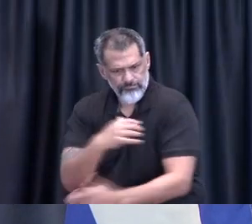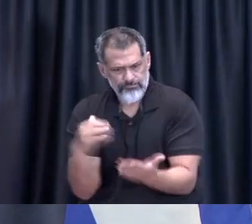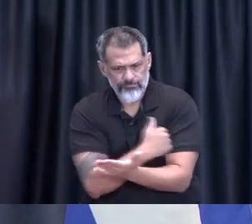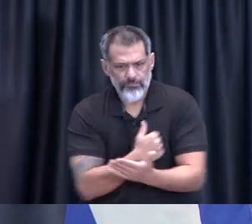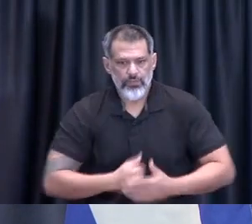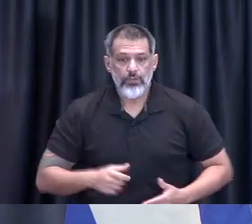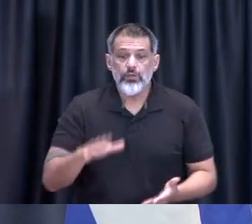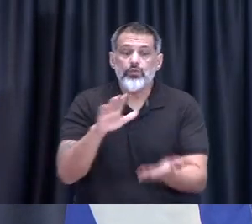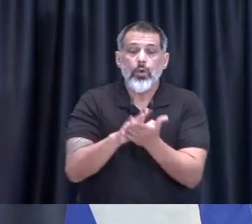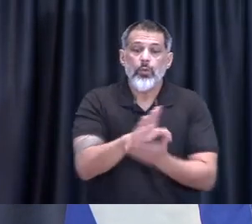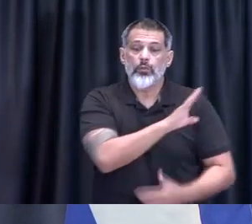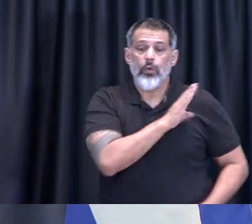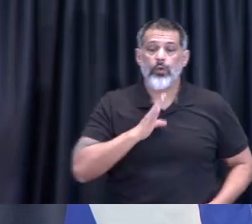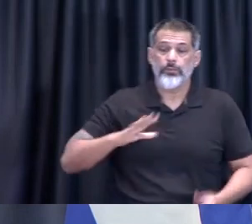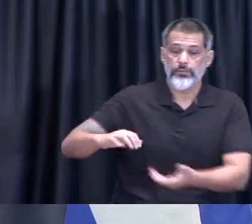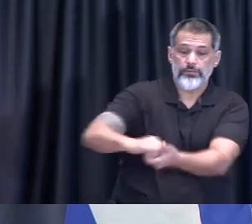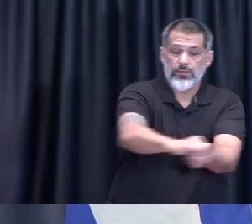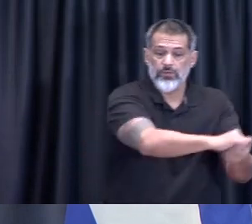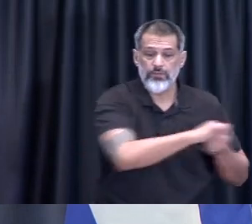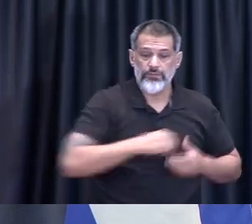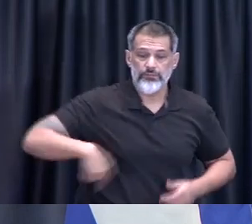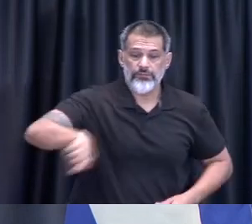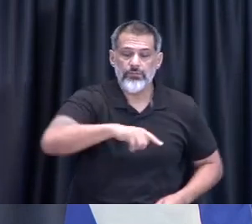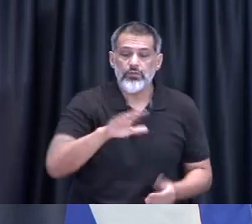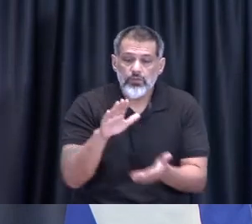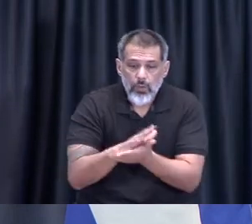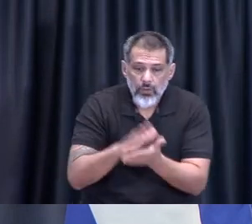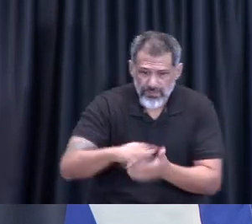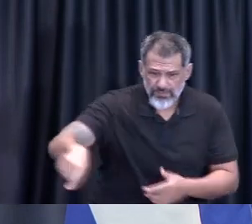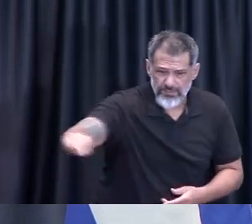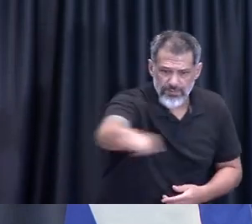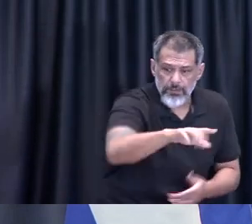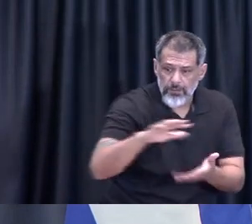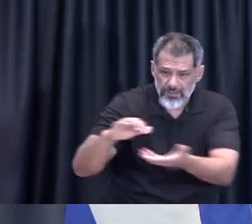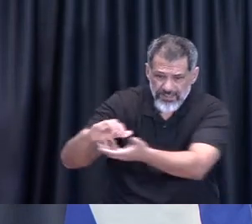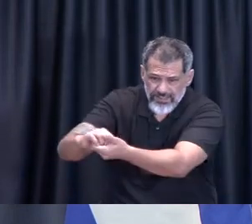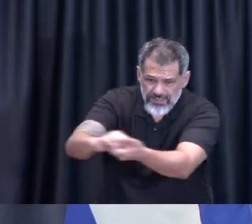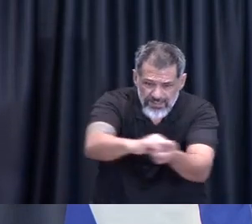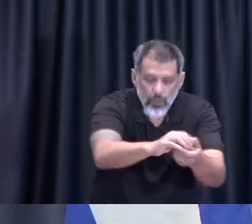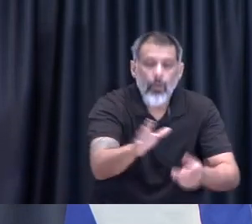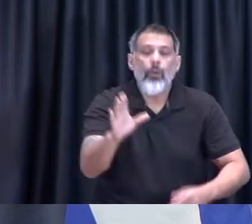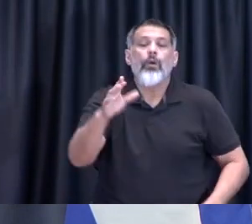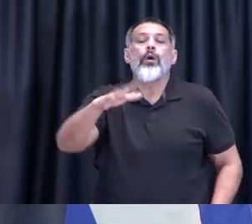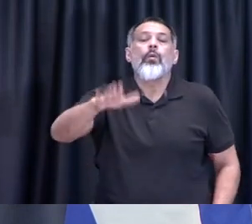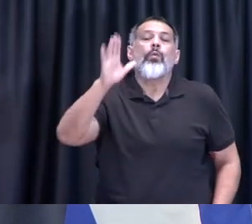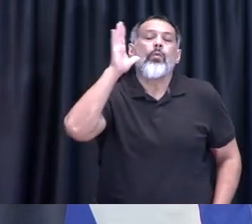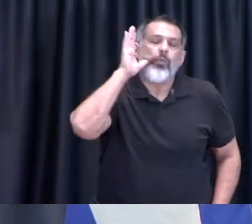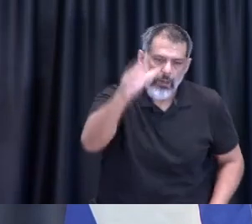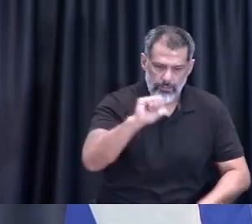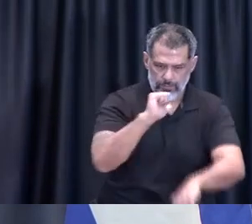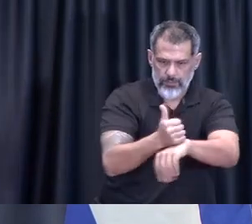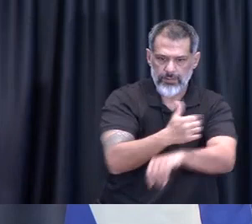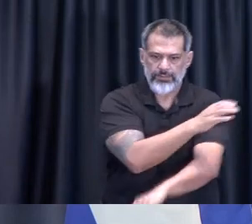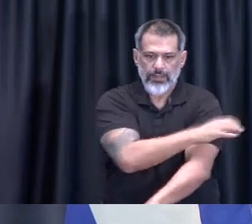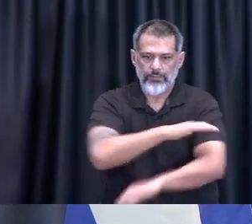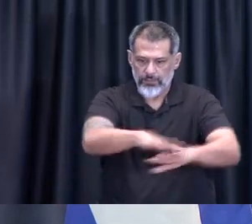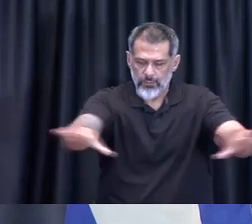and schools across Toronto, we will continue to provide school-based clinics both during